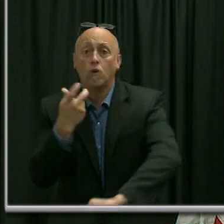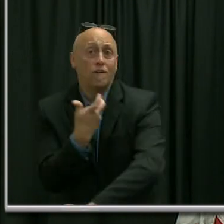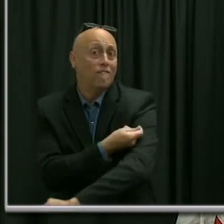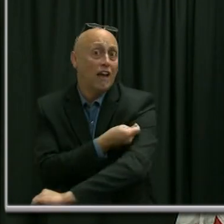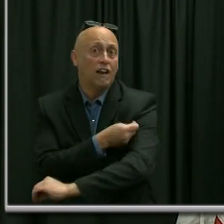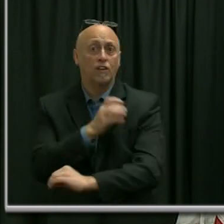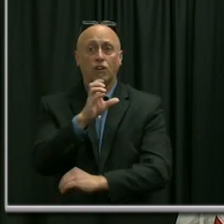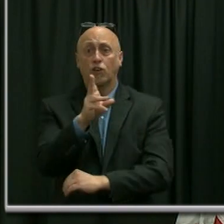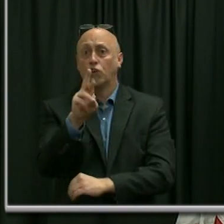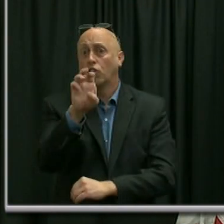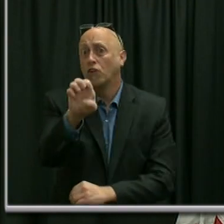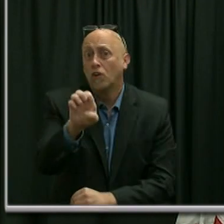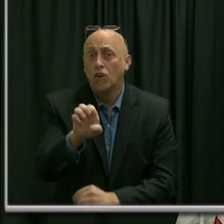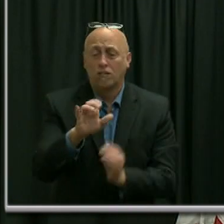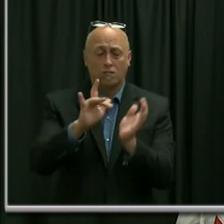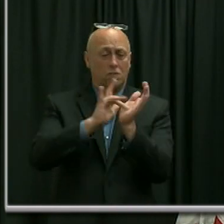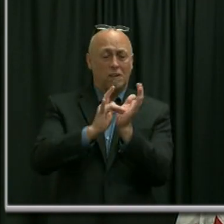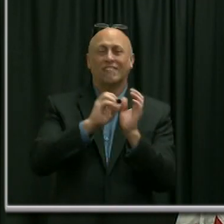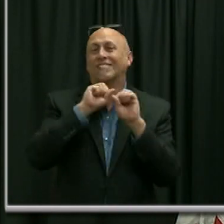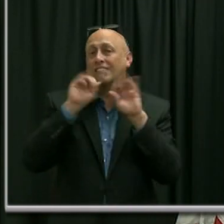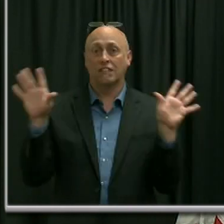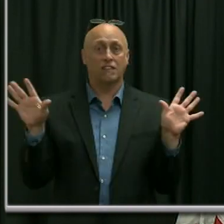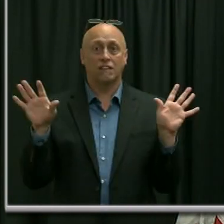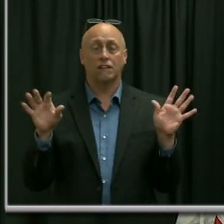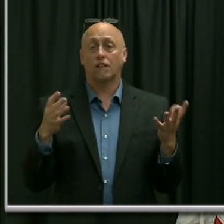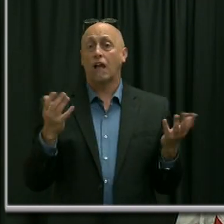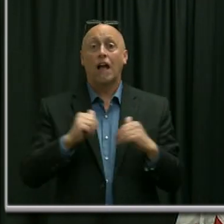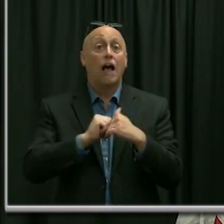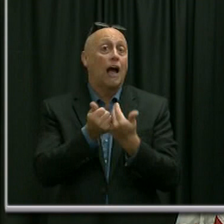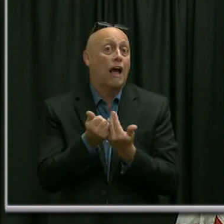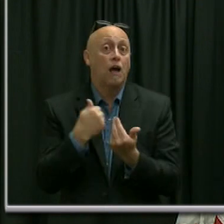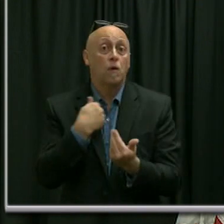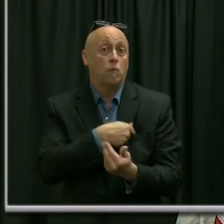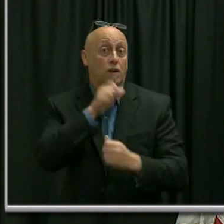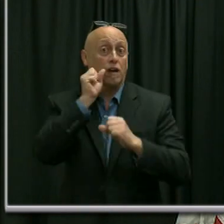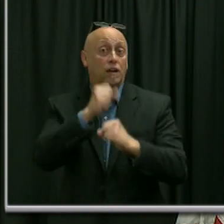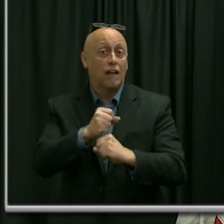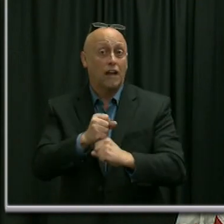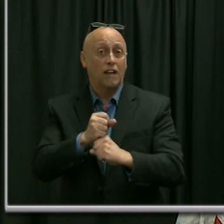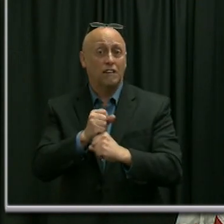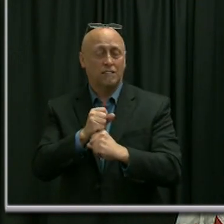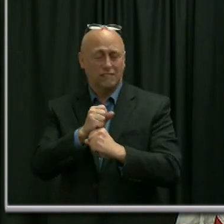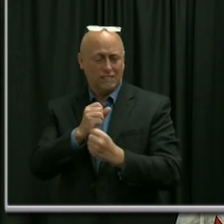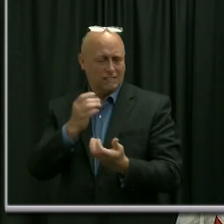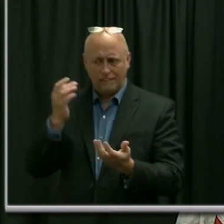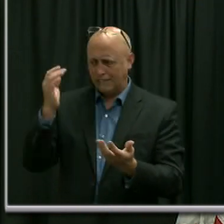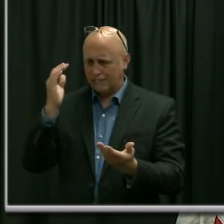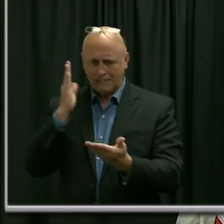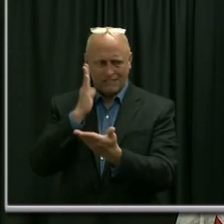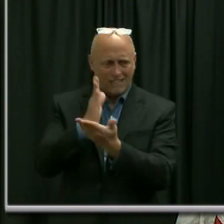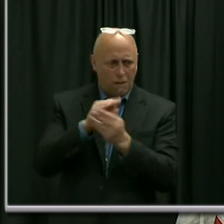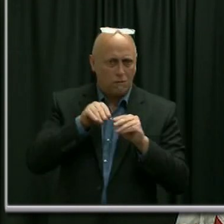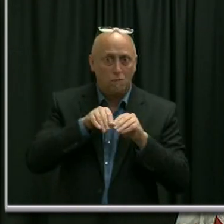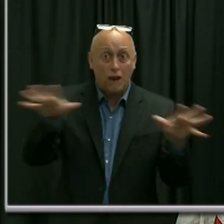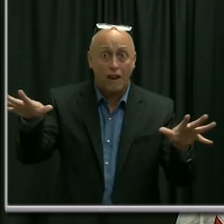HEARD FROM DOCTOR BALLS OR WE HAVE NO VACCINE. NO EFFECTIVE DRUG THE ONLY TILL WE HAVE IN